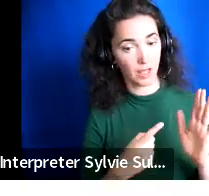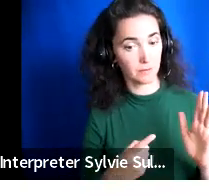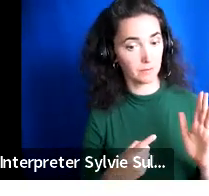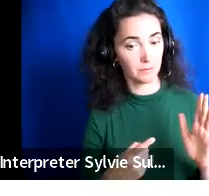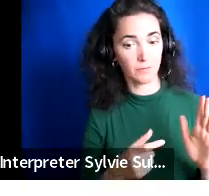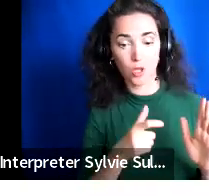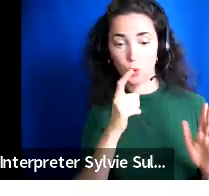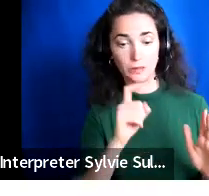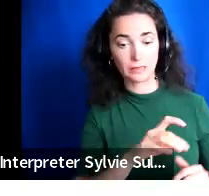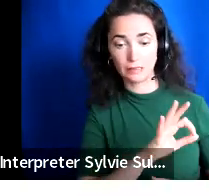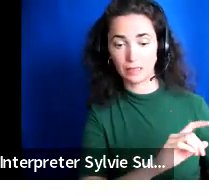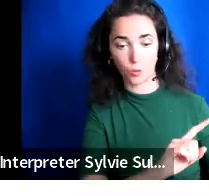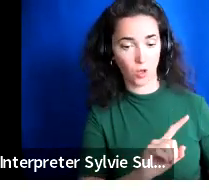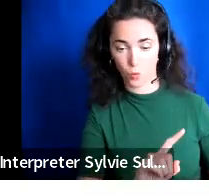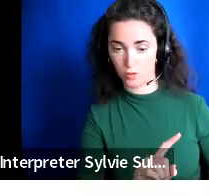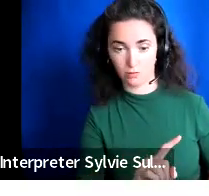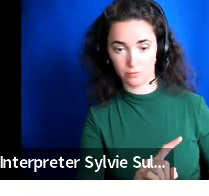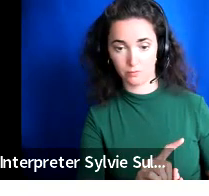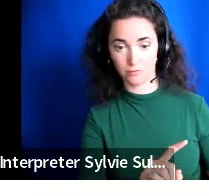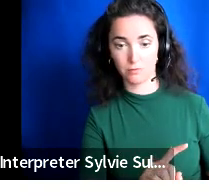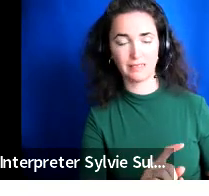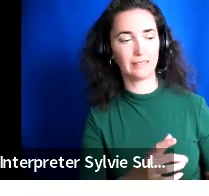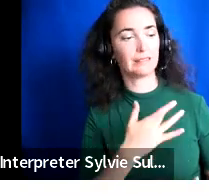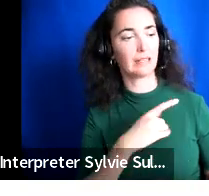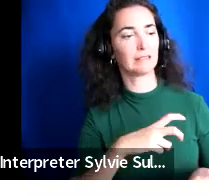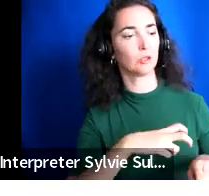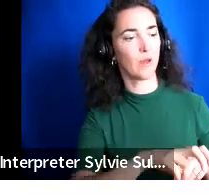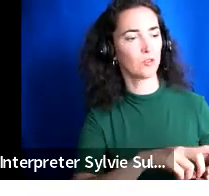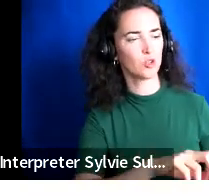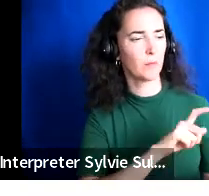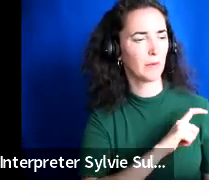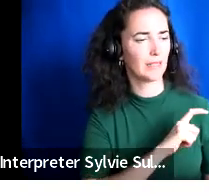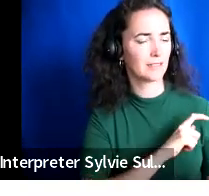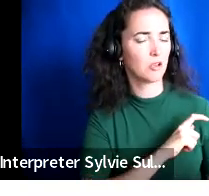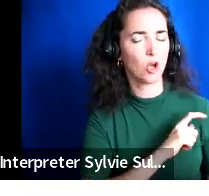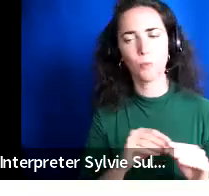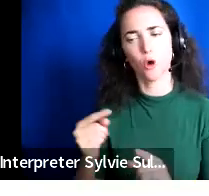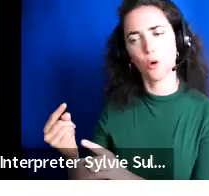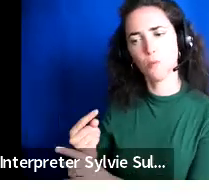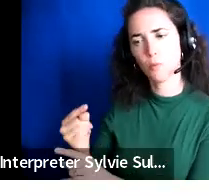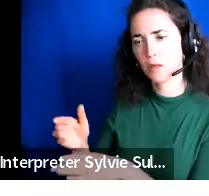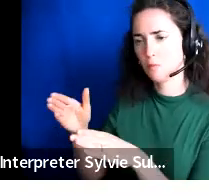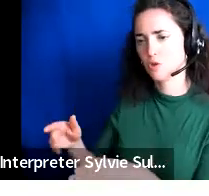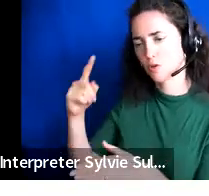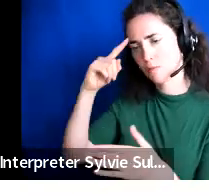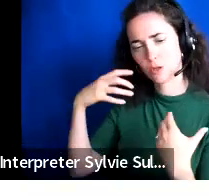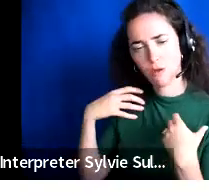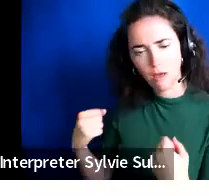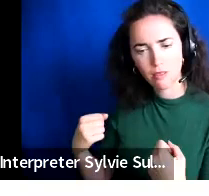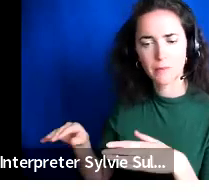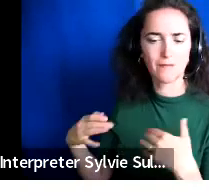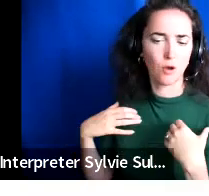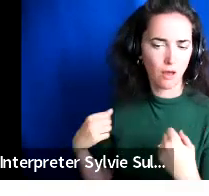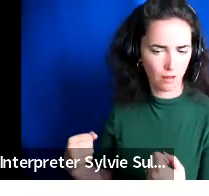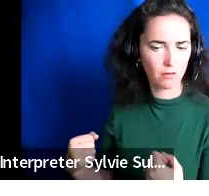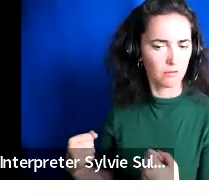1 one calls that may have gone through a police dispatch, but it may have more be more appropriate for a behavioral health, a mental health crisis response.